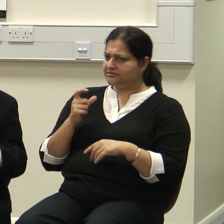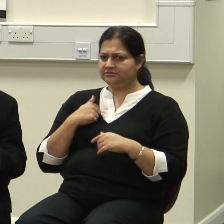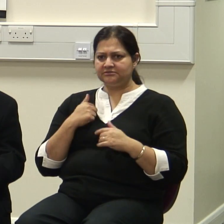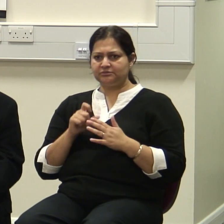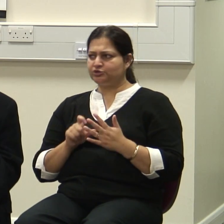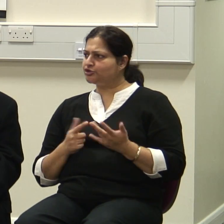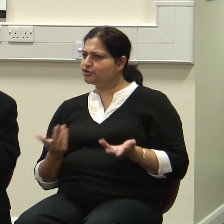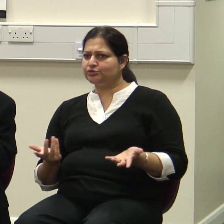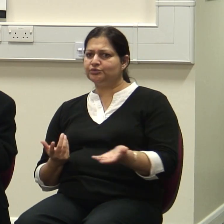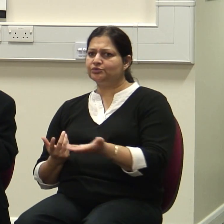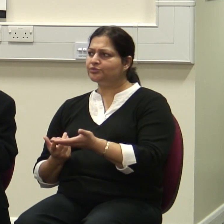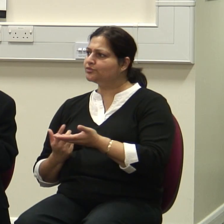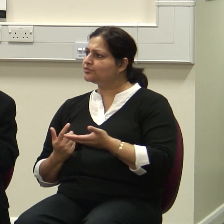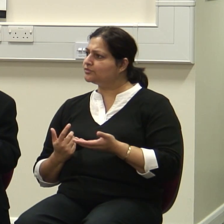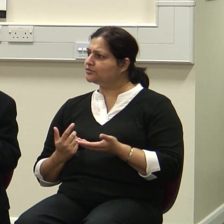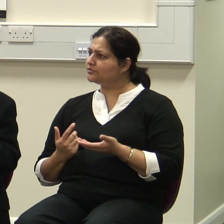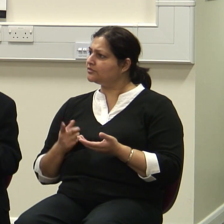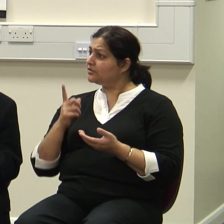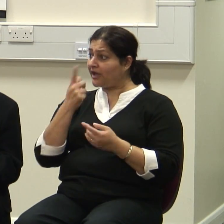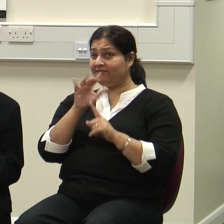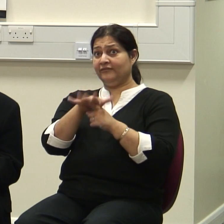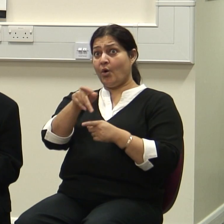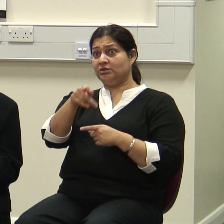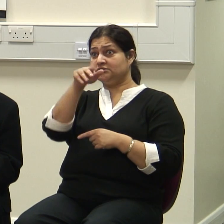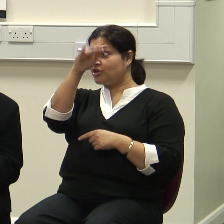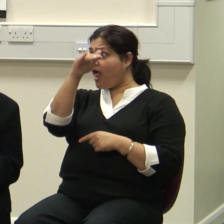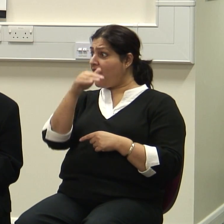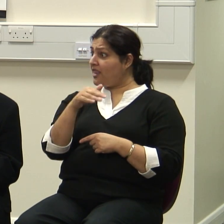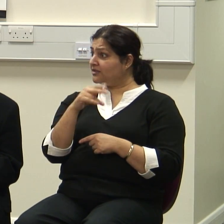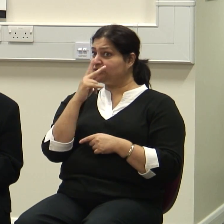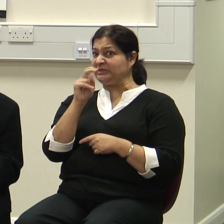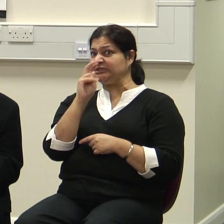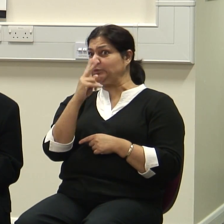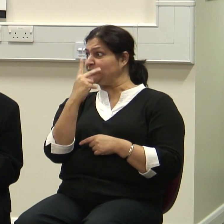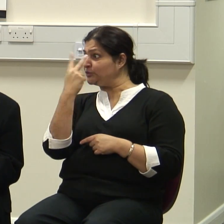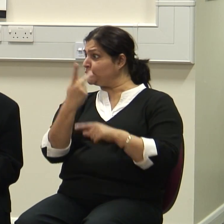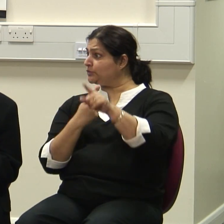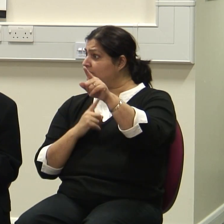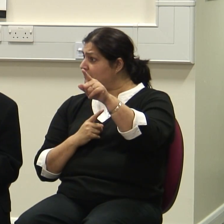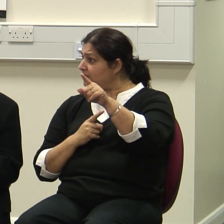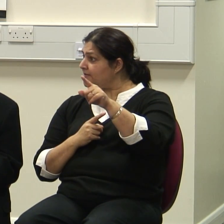are you going to do? You can't force her and the doctor has no power yet. Only the state